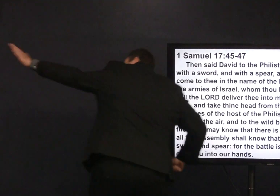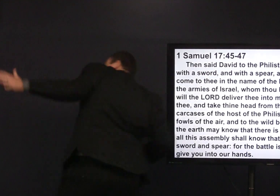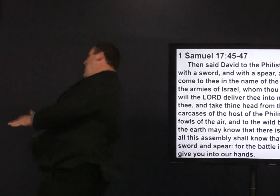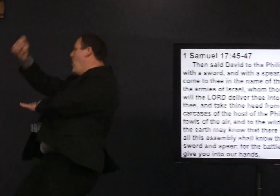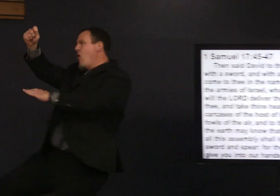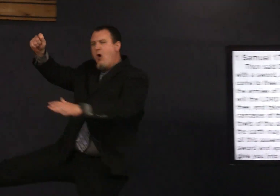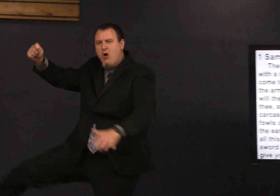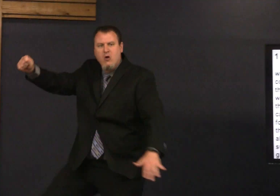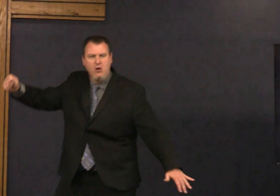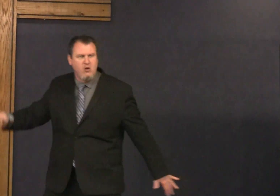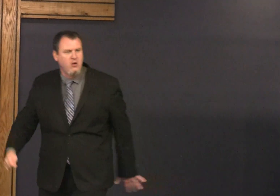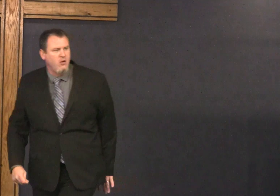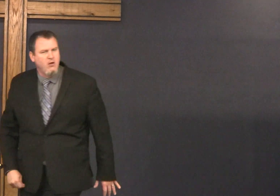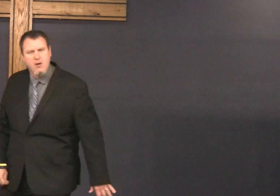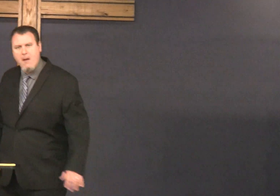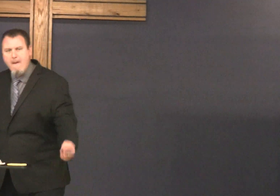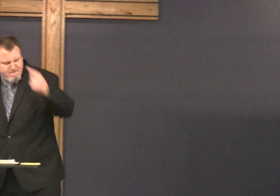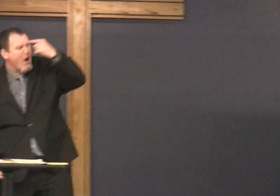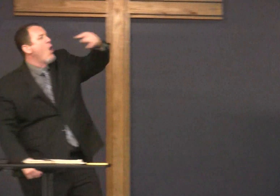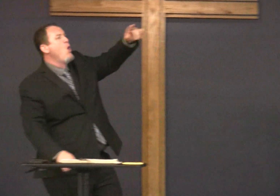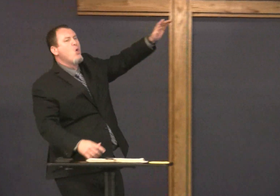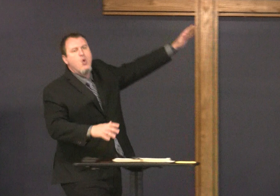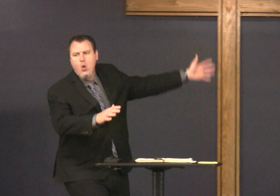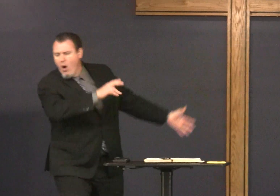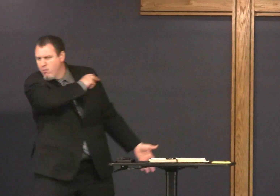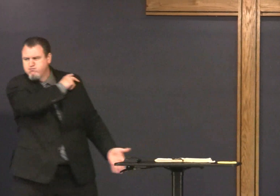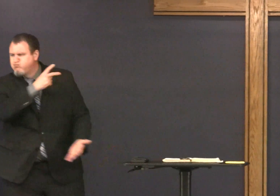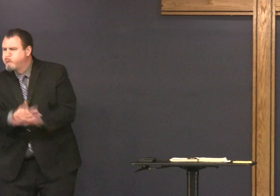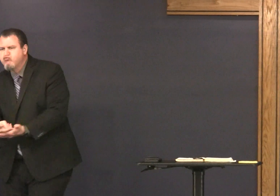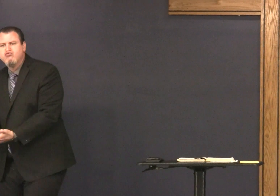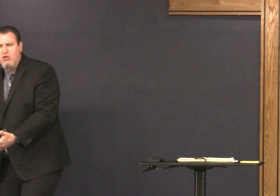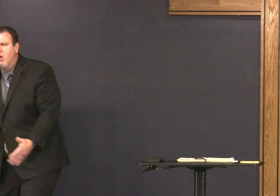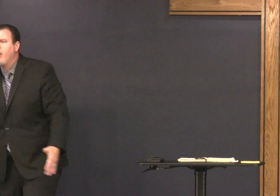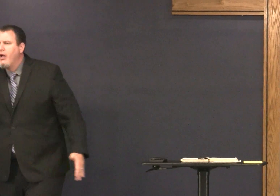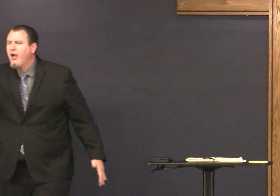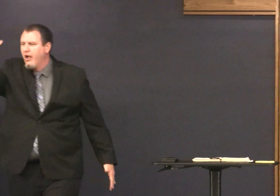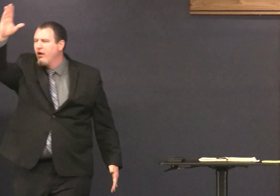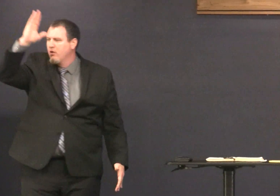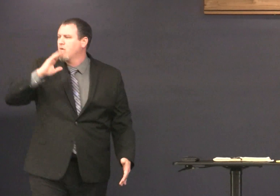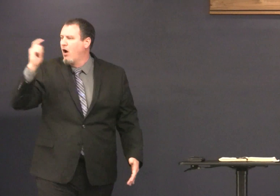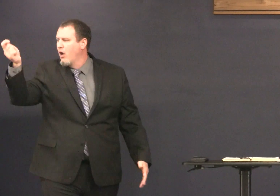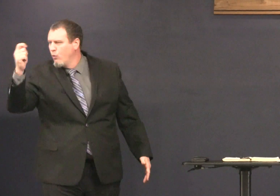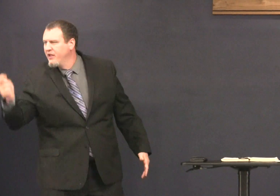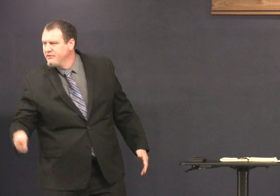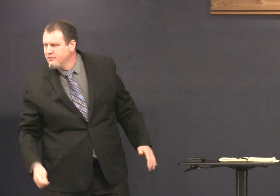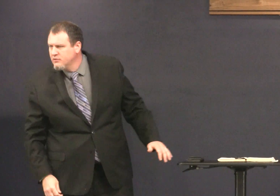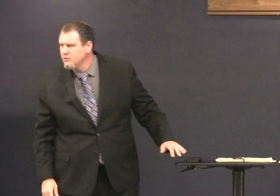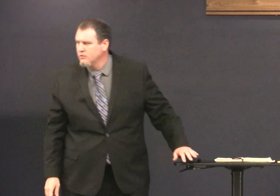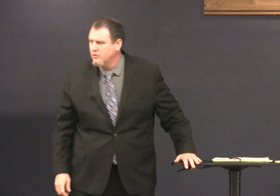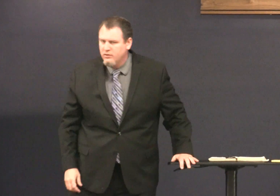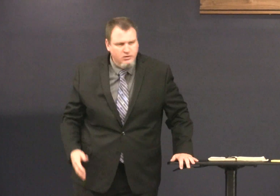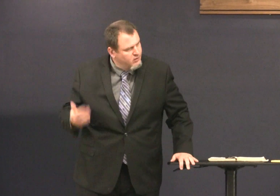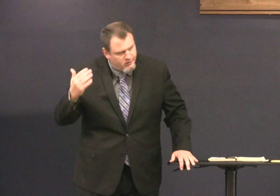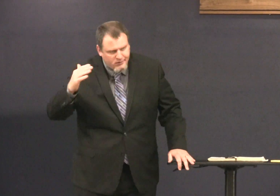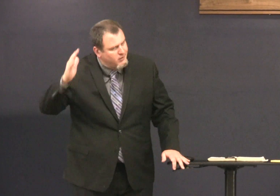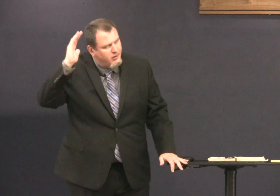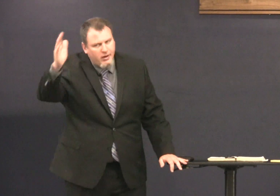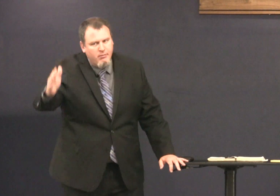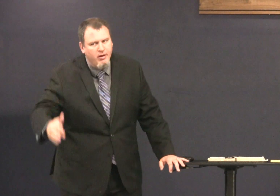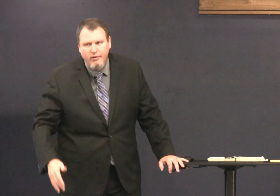it takes a slingshot and throws the stone and hits Goliath in the head and dies